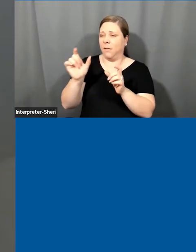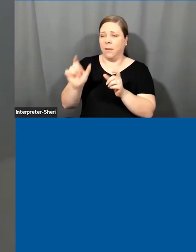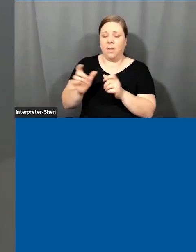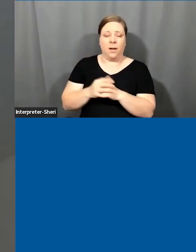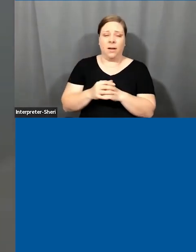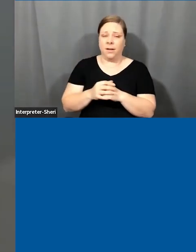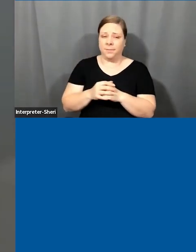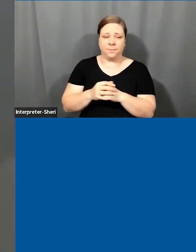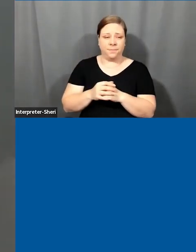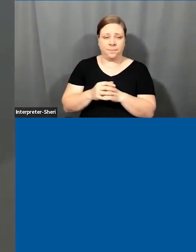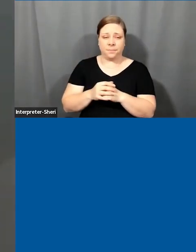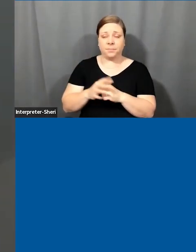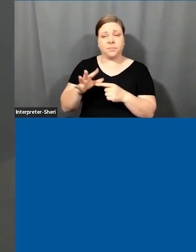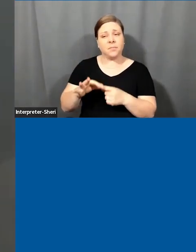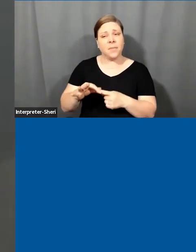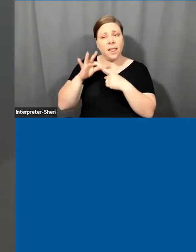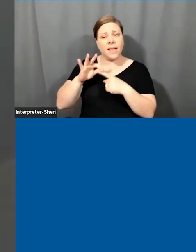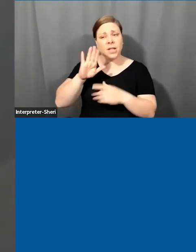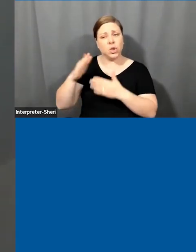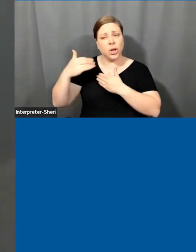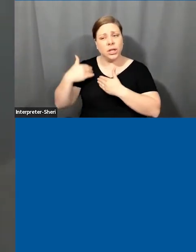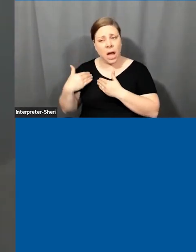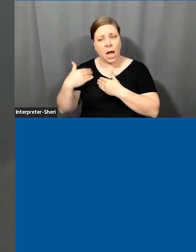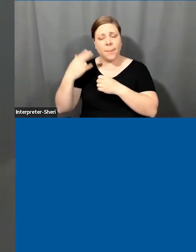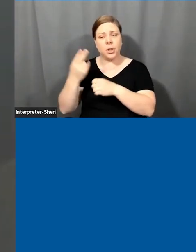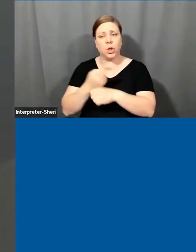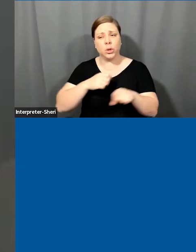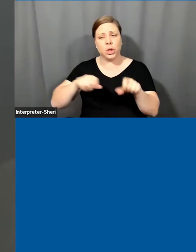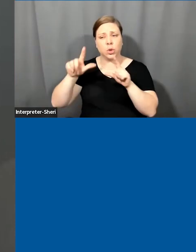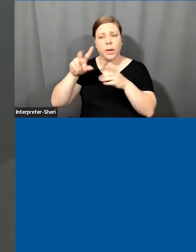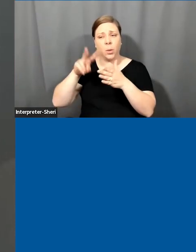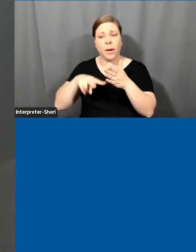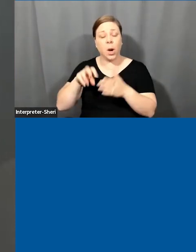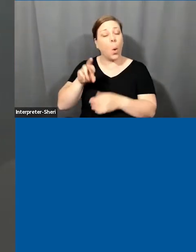Unless it's your job to use a screen reader, or you are a blind person who depends on a screen reader,